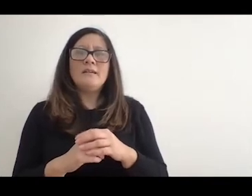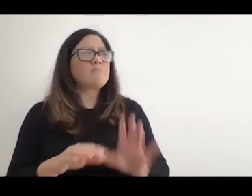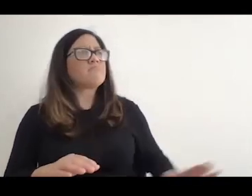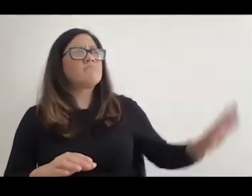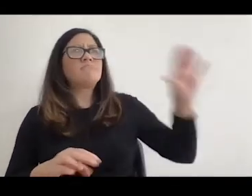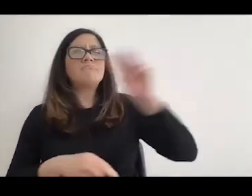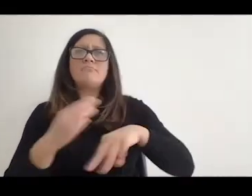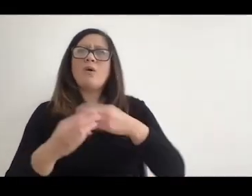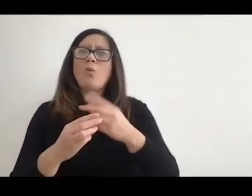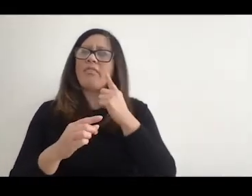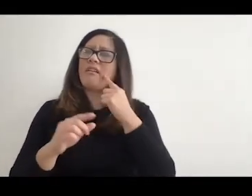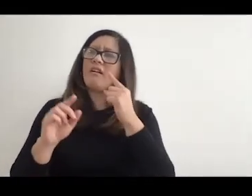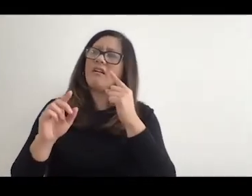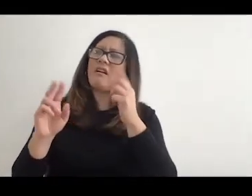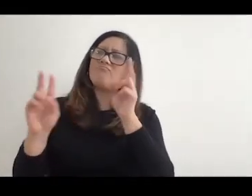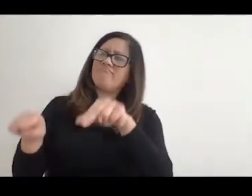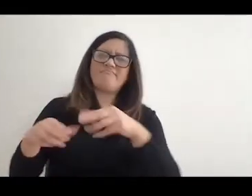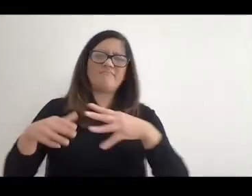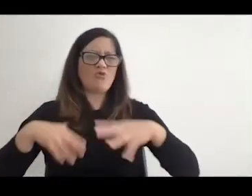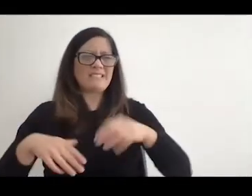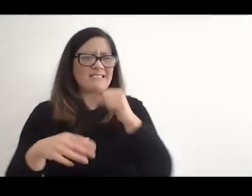is not important or it's frivolous or